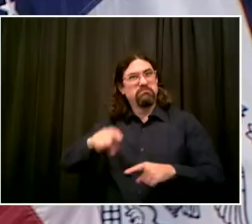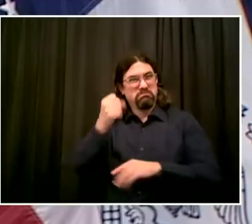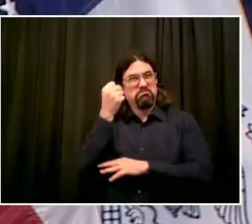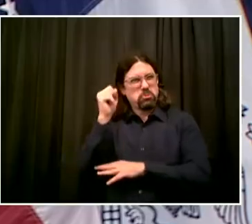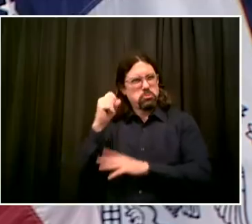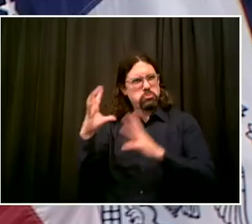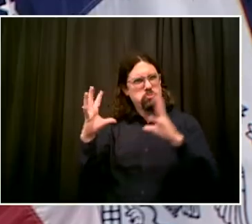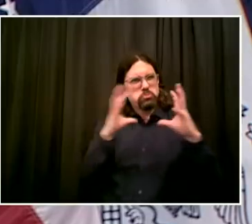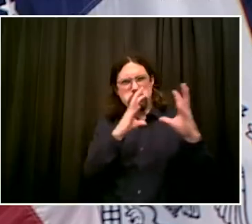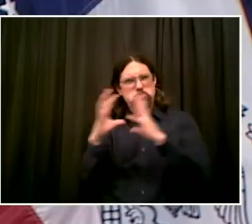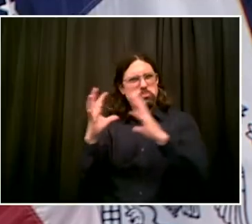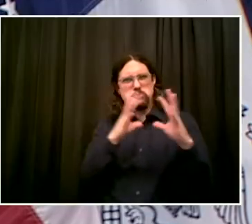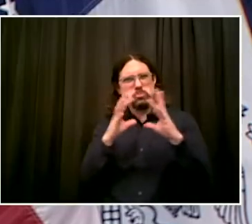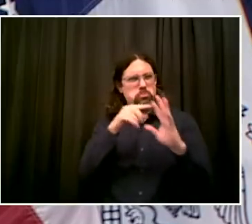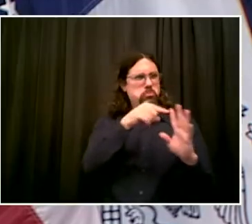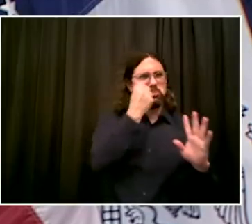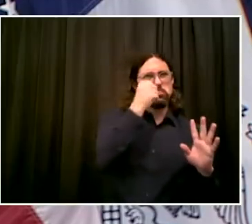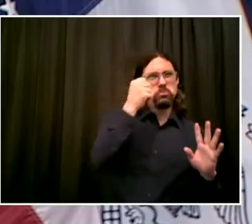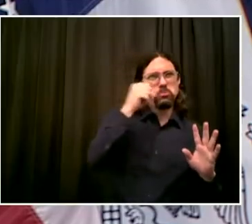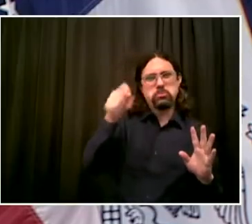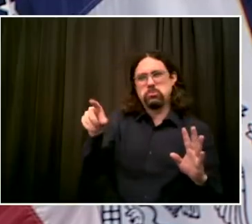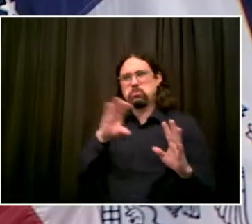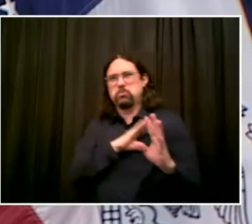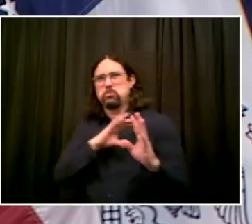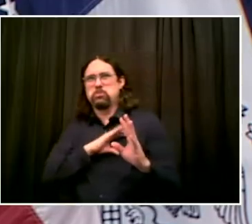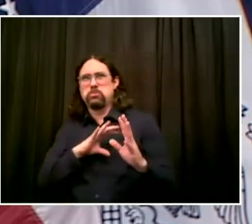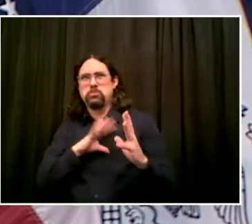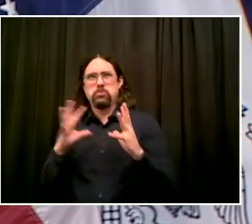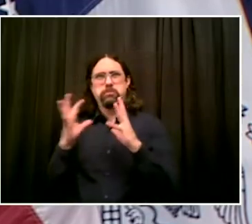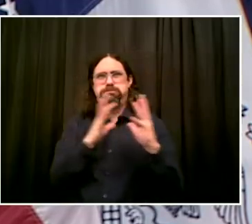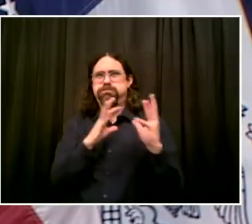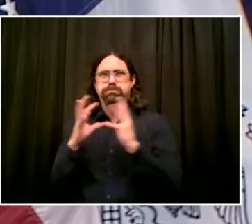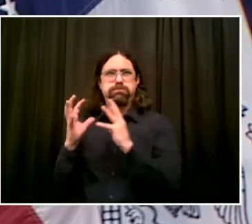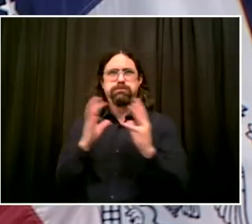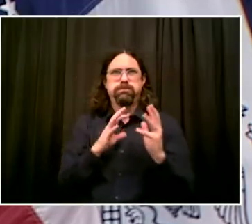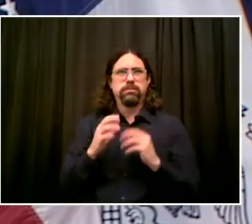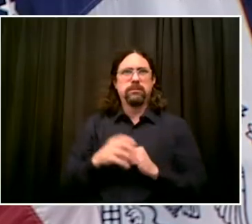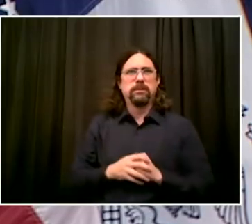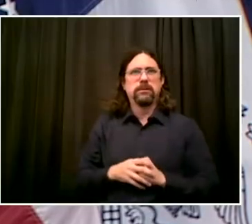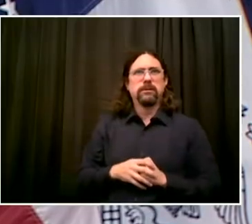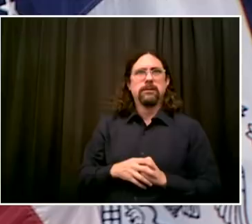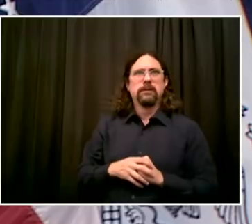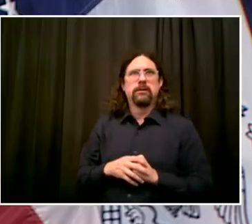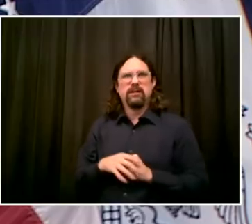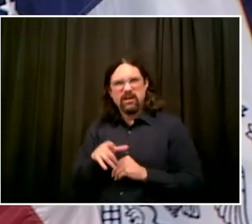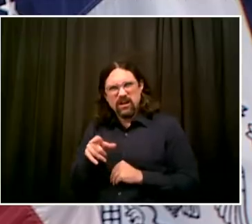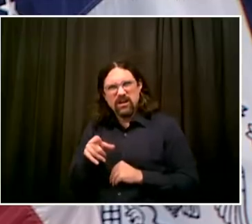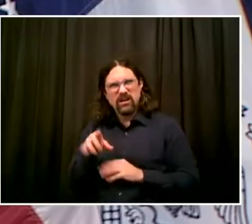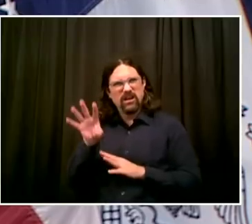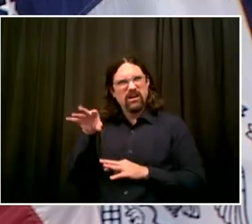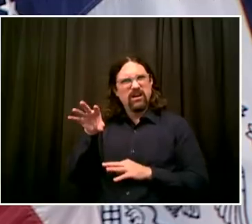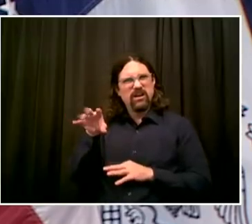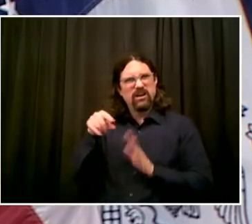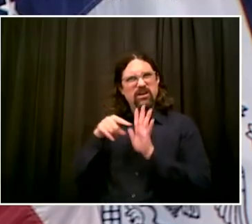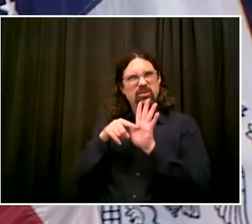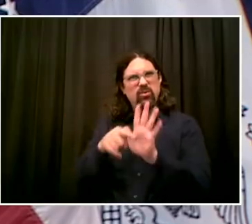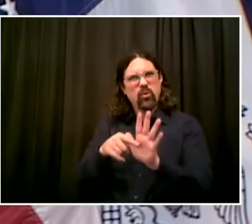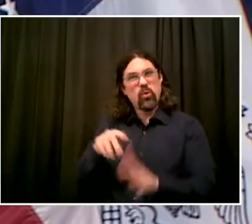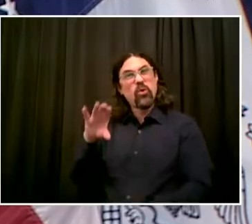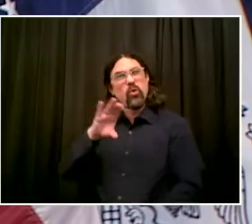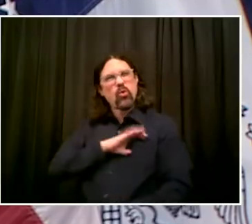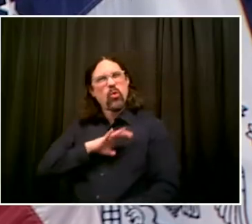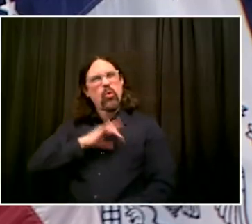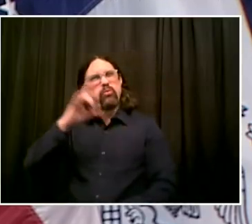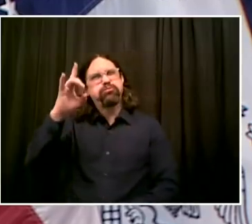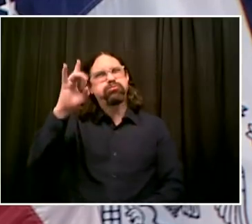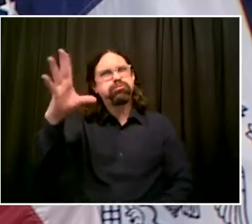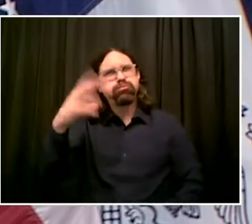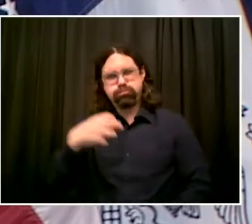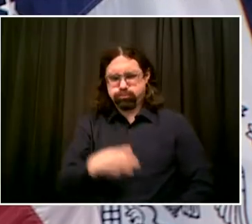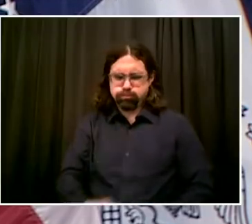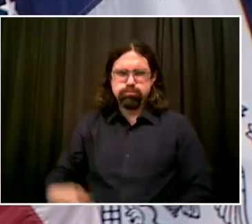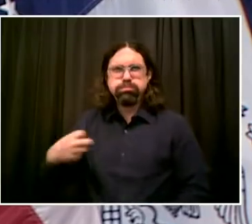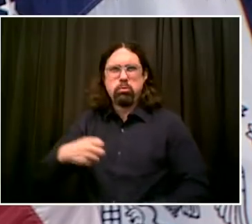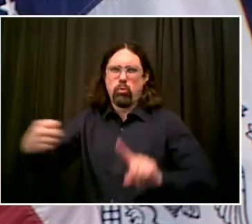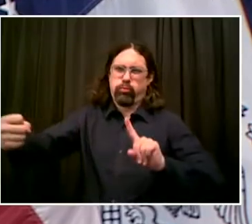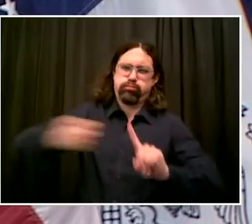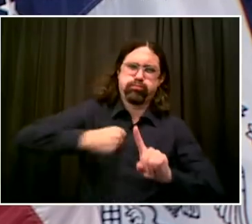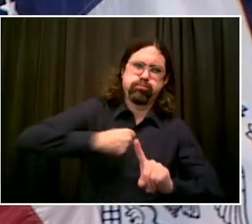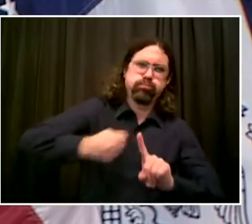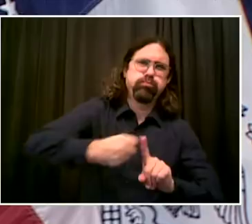THEY PUT OUT A